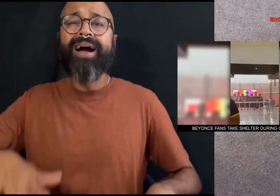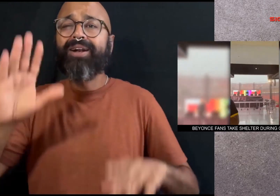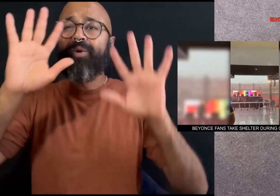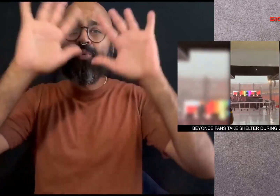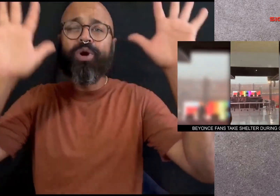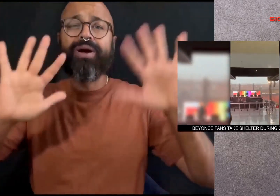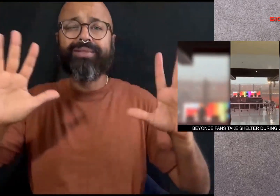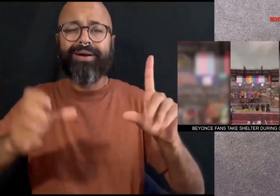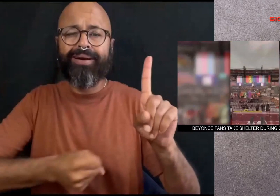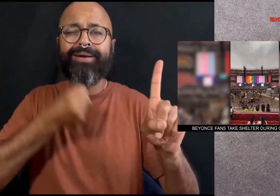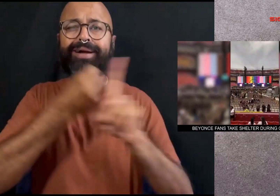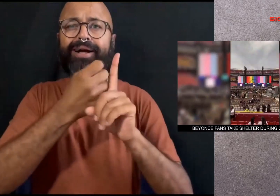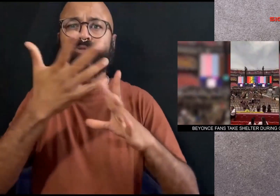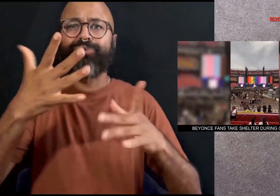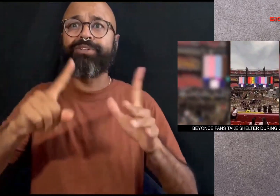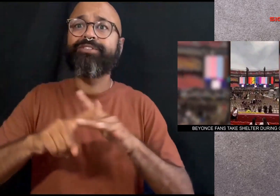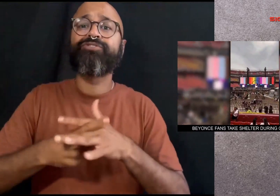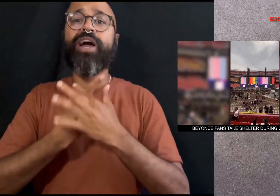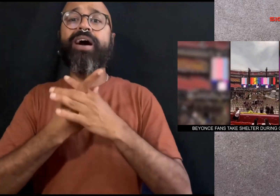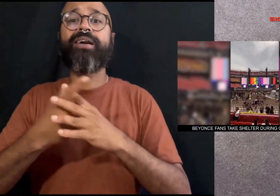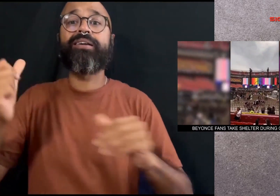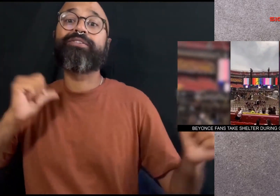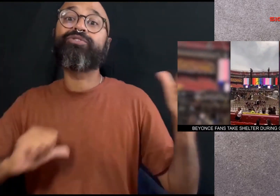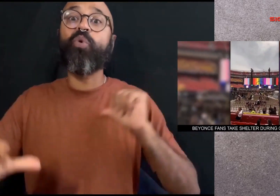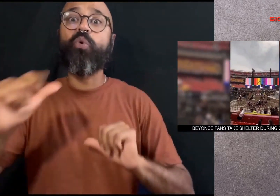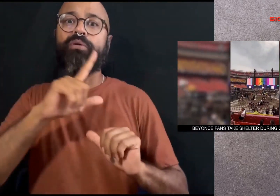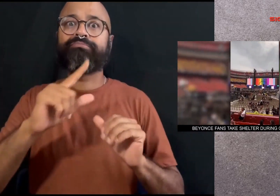The bad weather delayed the start of the show by about two hours.